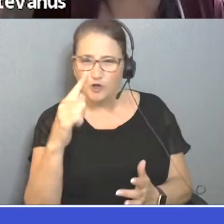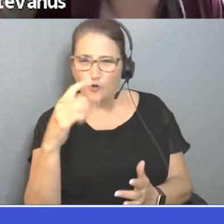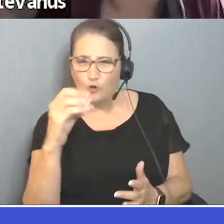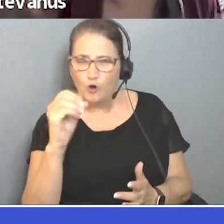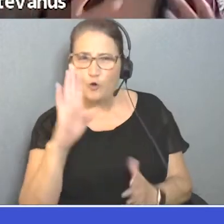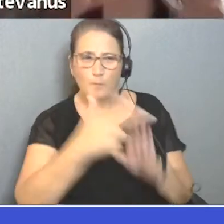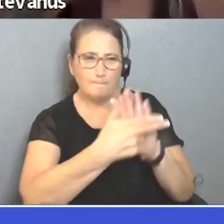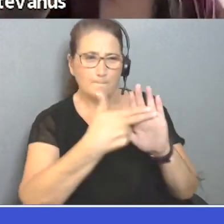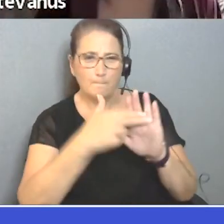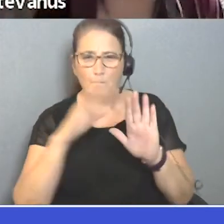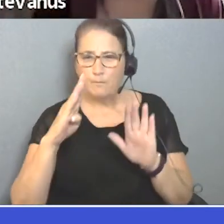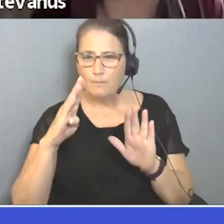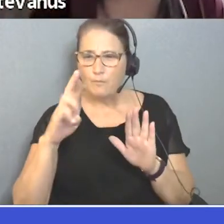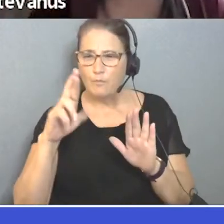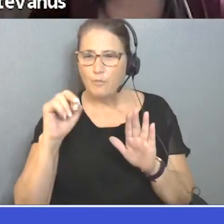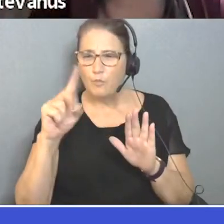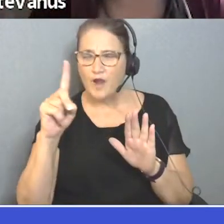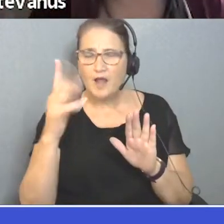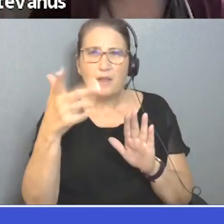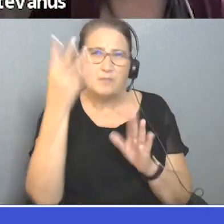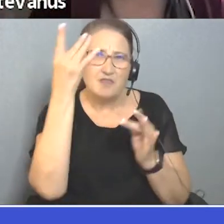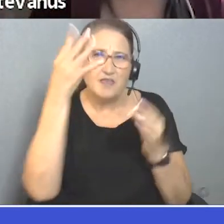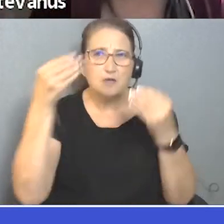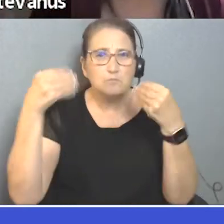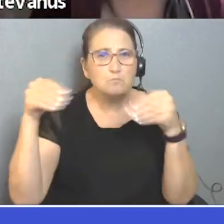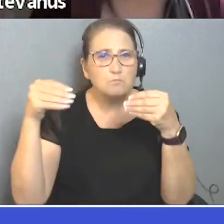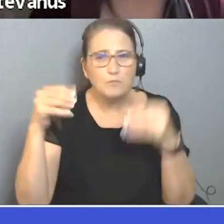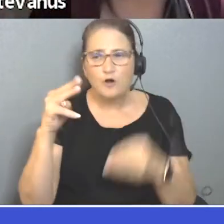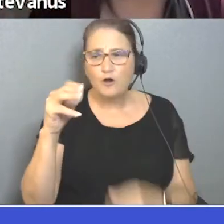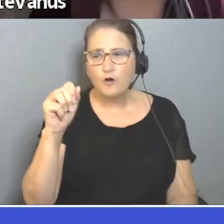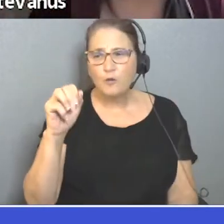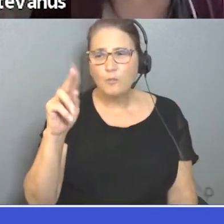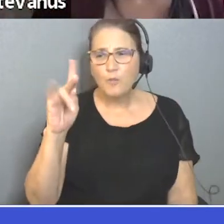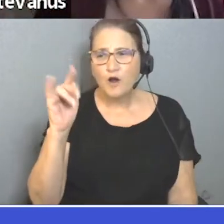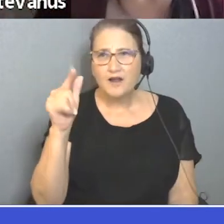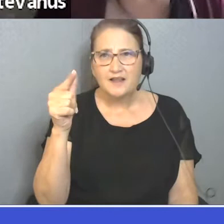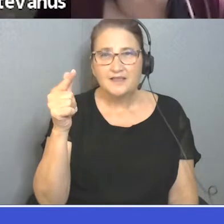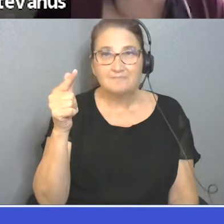so we think of marketing, maybe. We know visuals are